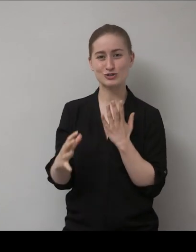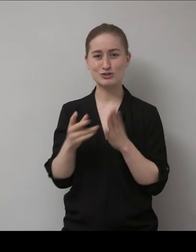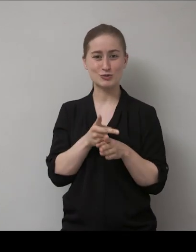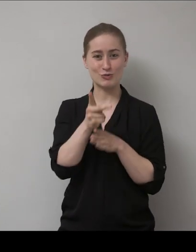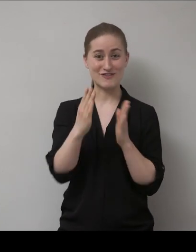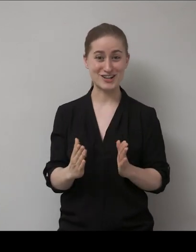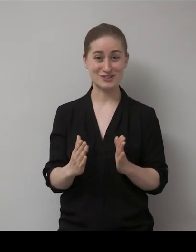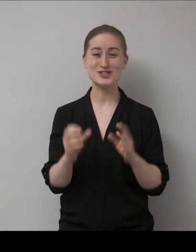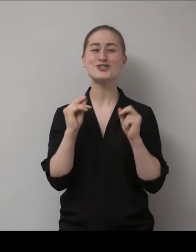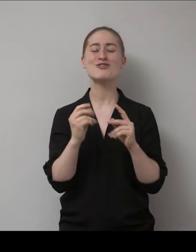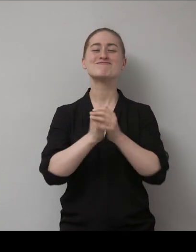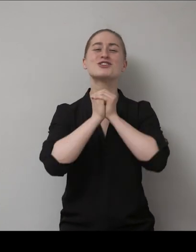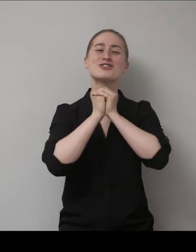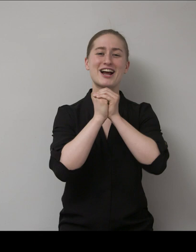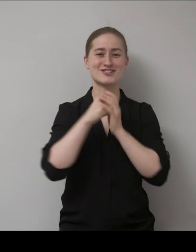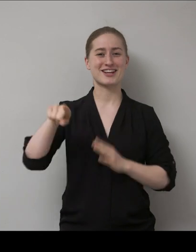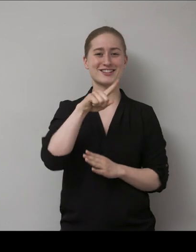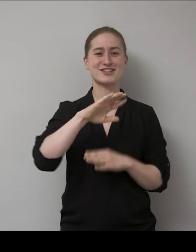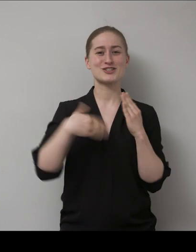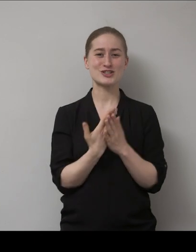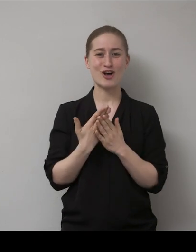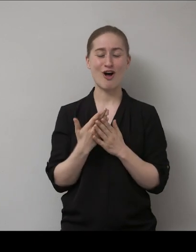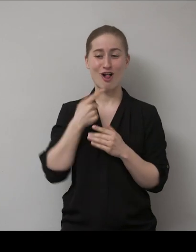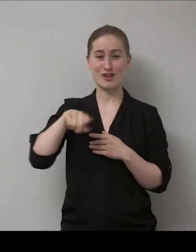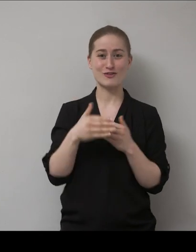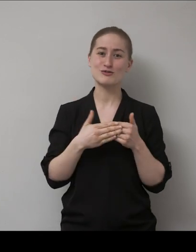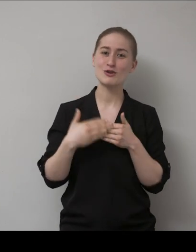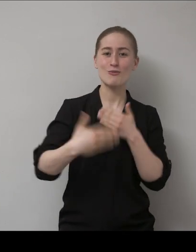So, congratulations, and all the best as you move forward in the heritage field.